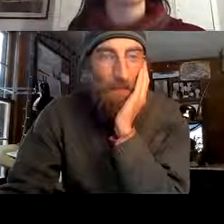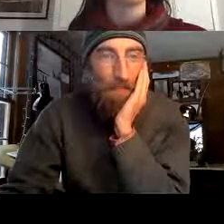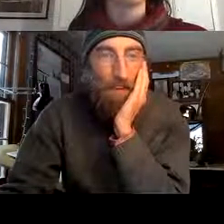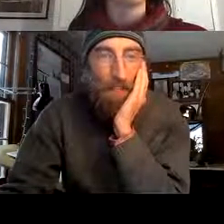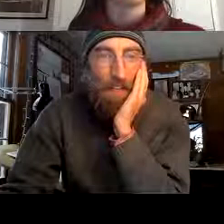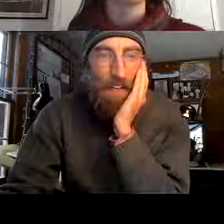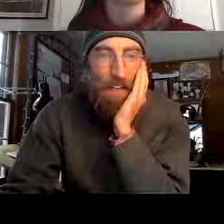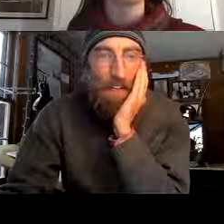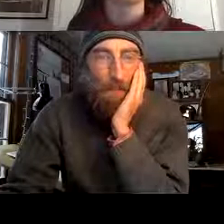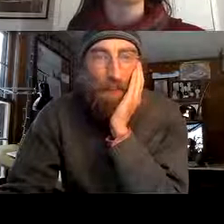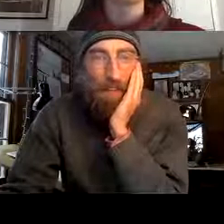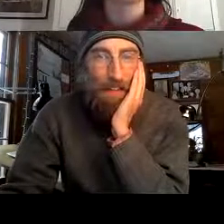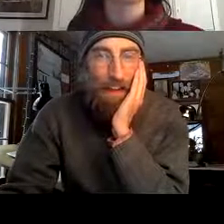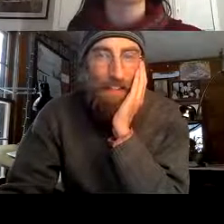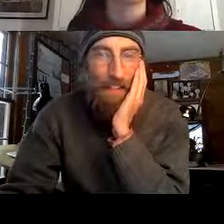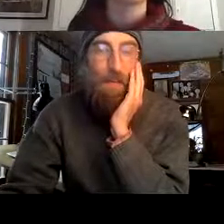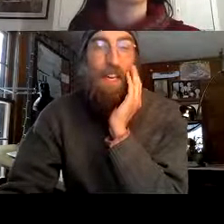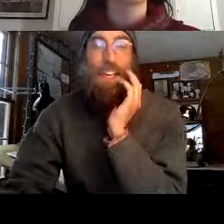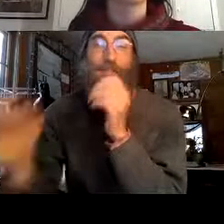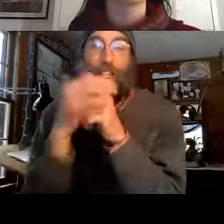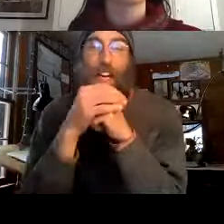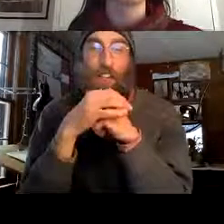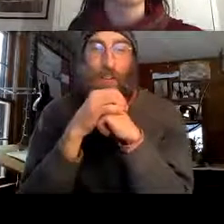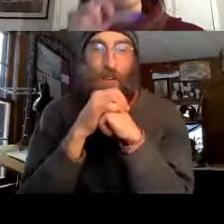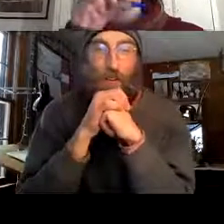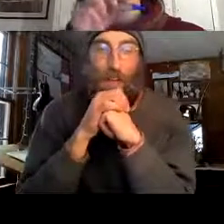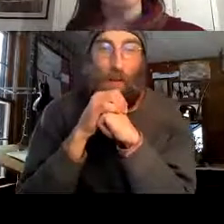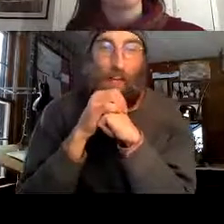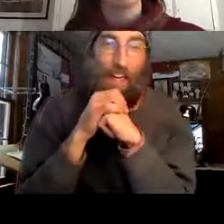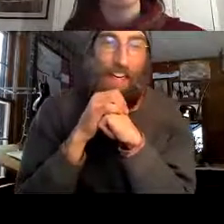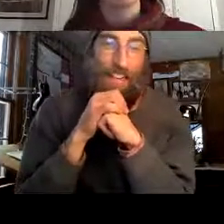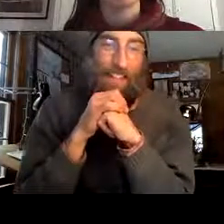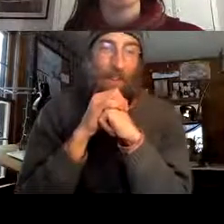some families, um, and, and this gives me an invitation to-- we can, in some